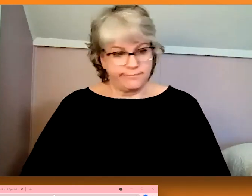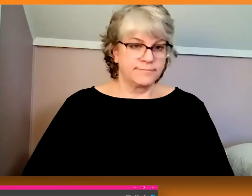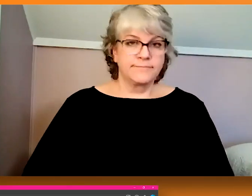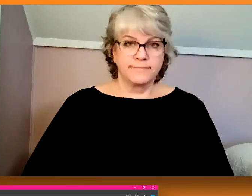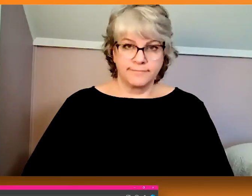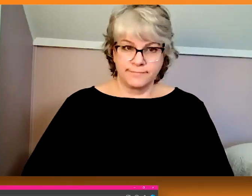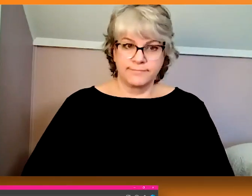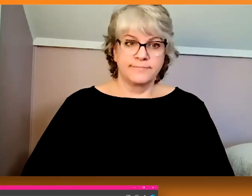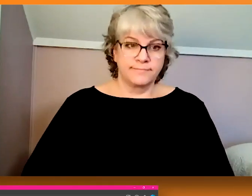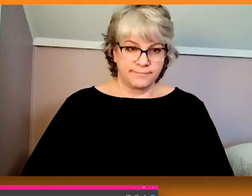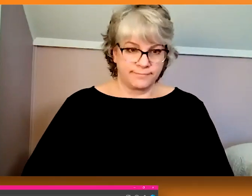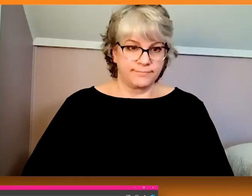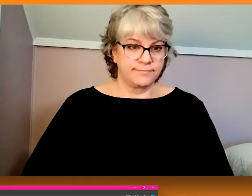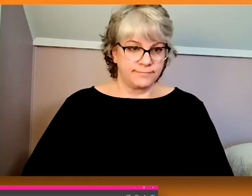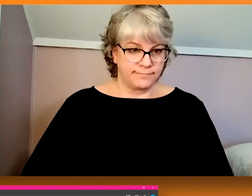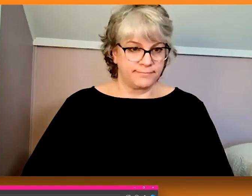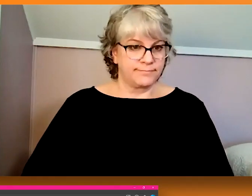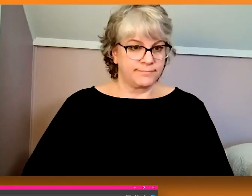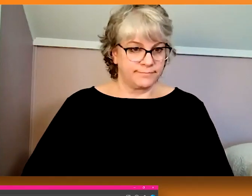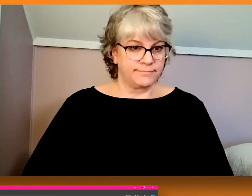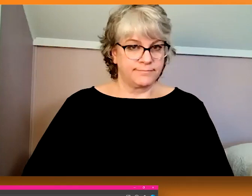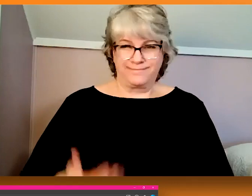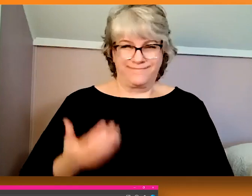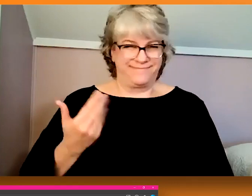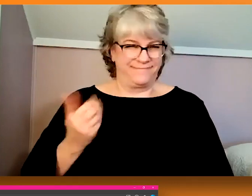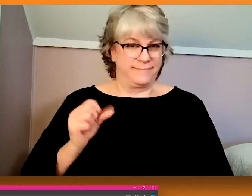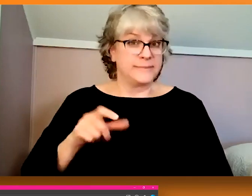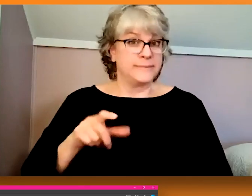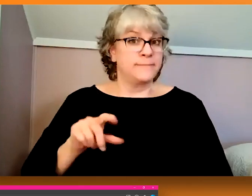So you can see it was just updated in September.